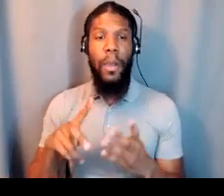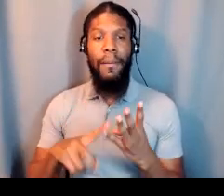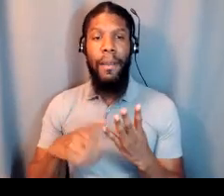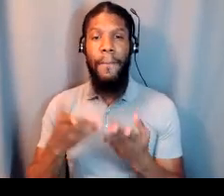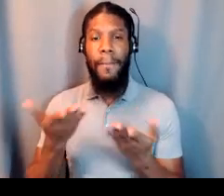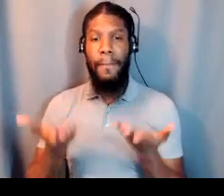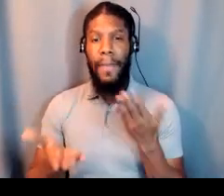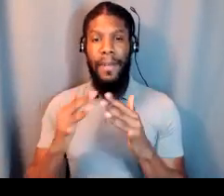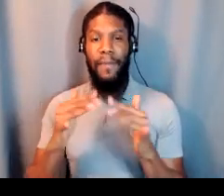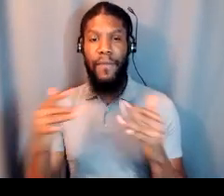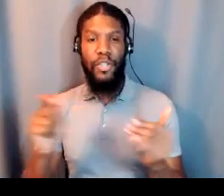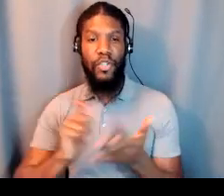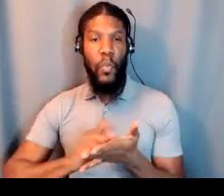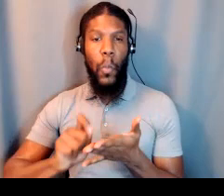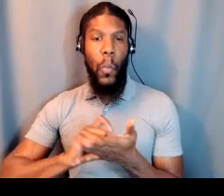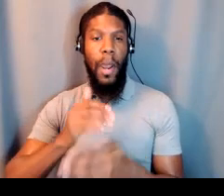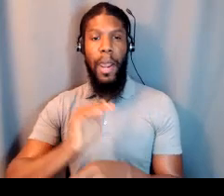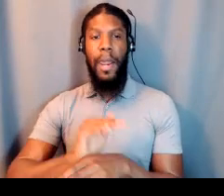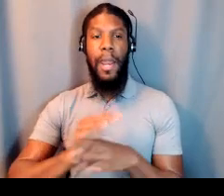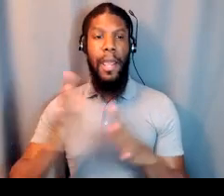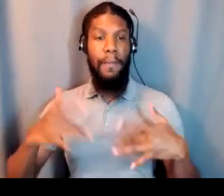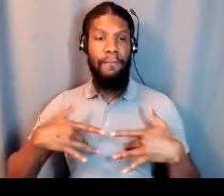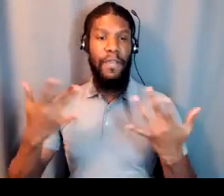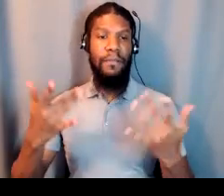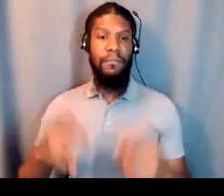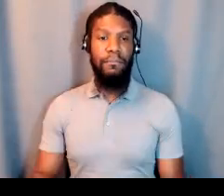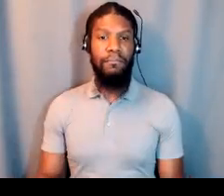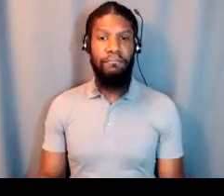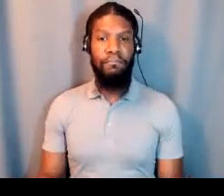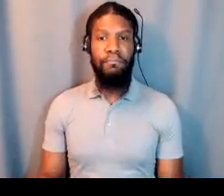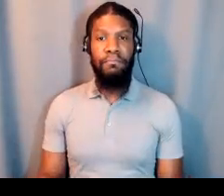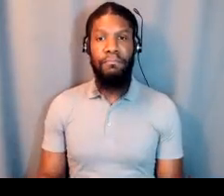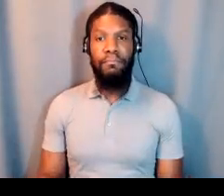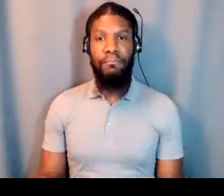or something like that they have in one of their articles. I'm oversimplifying here, which I don't mean to do but